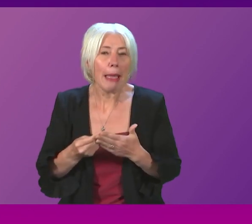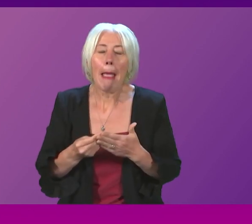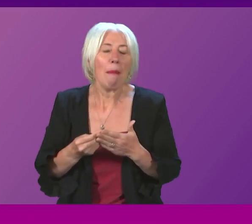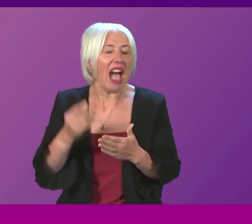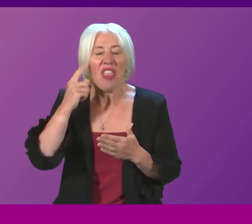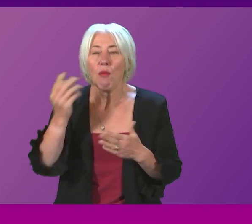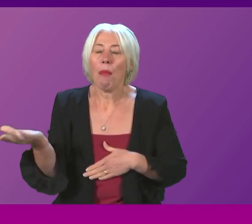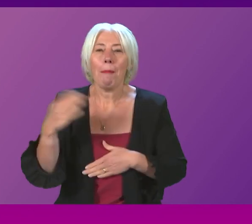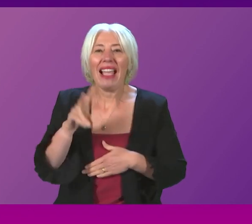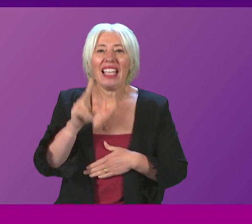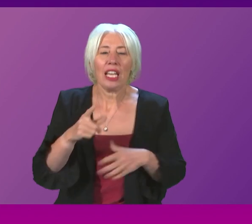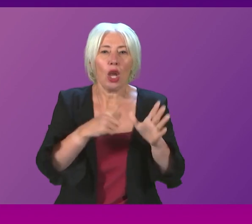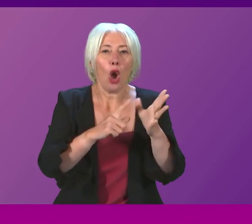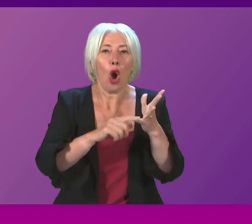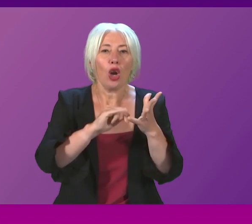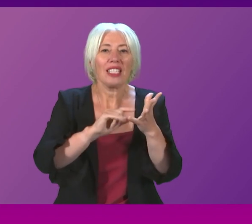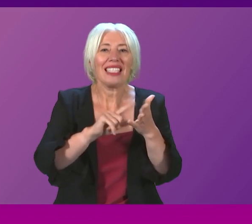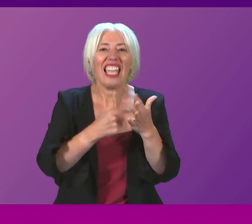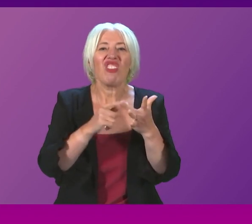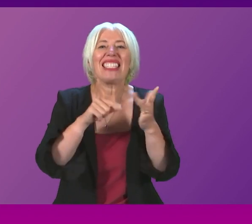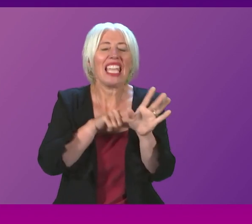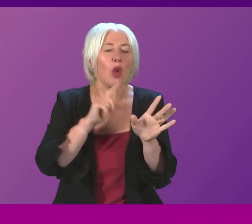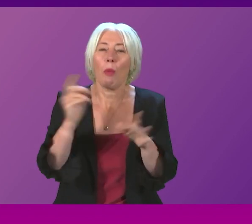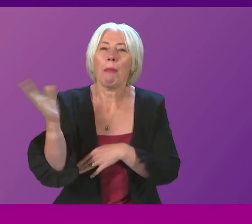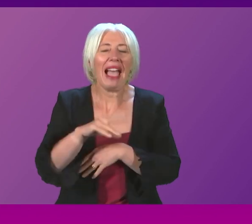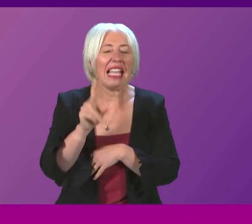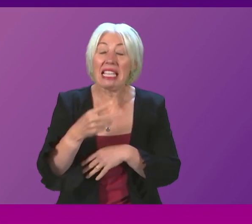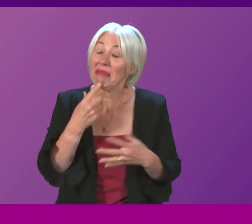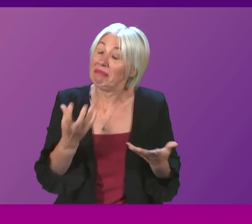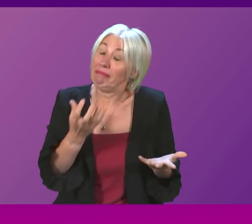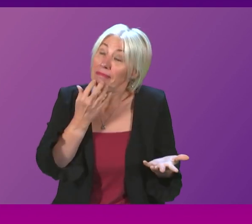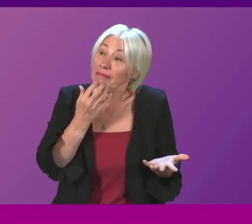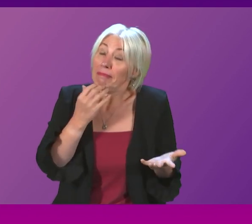about today will deepen those impacts, while strengthening the case for more of those decisions